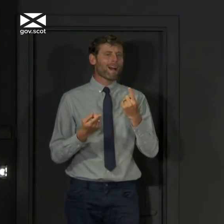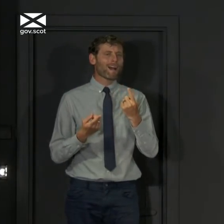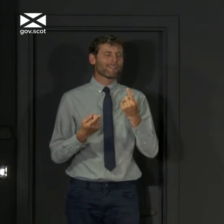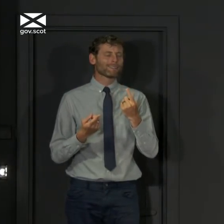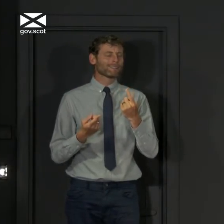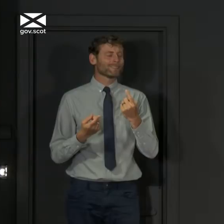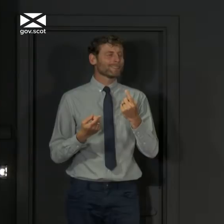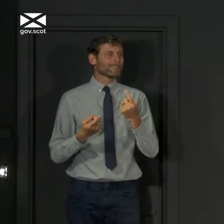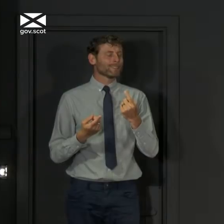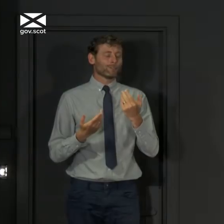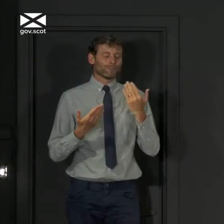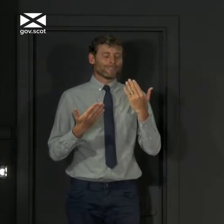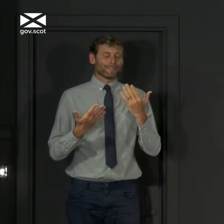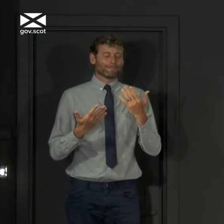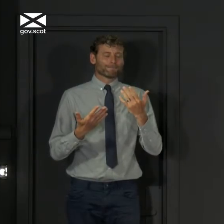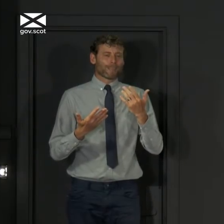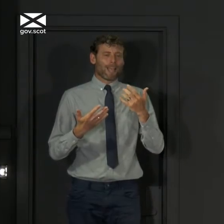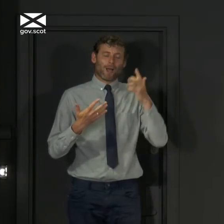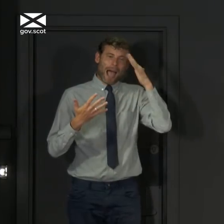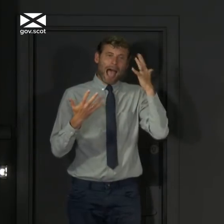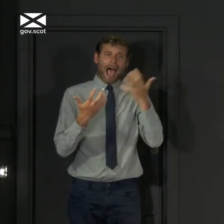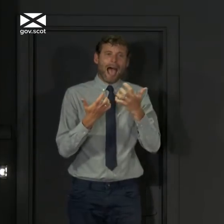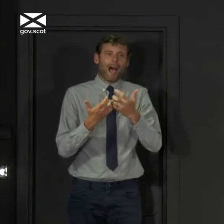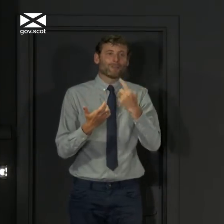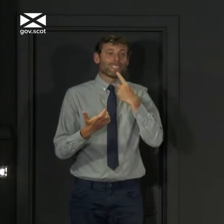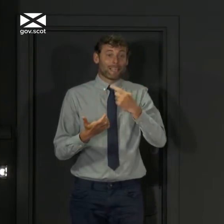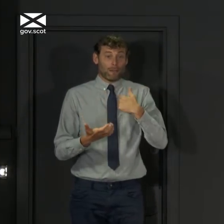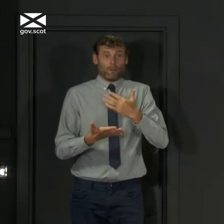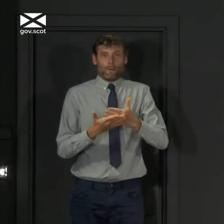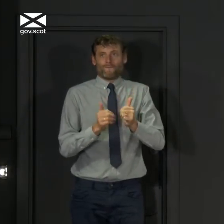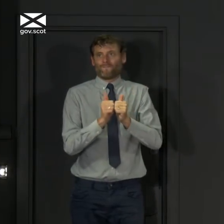gratitude to people the length and breadth of the country for that. And we see the benefits